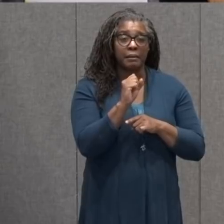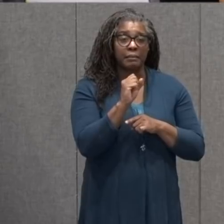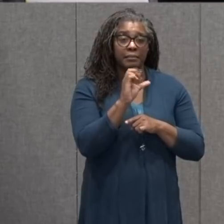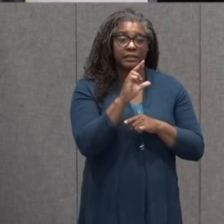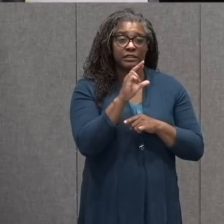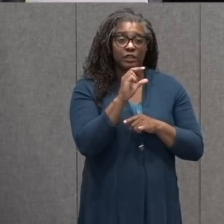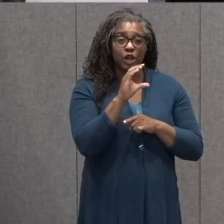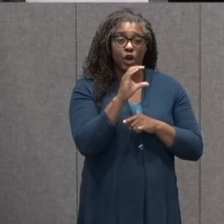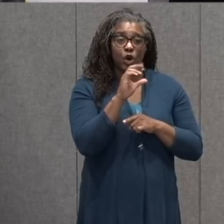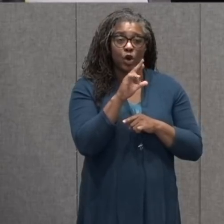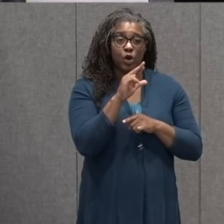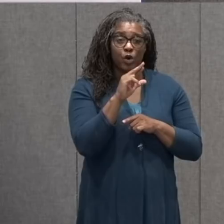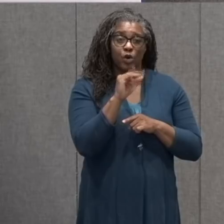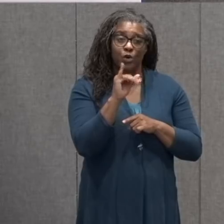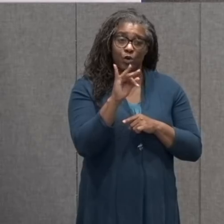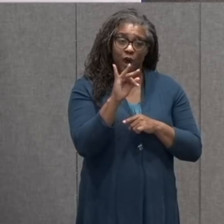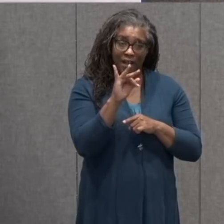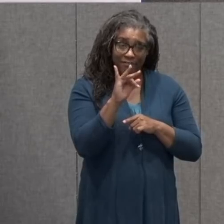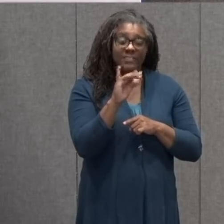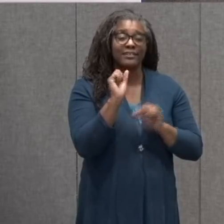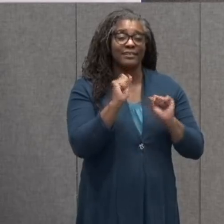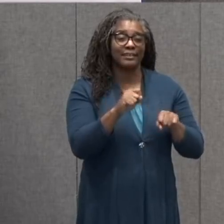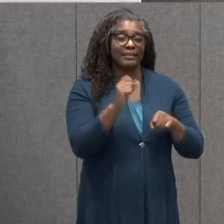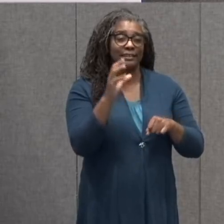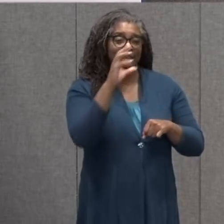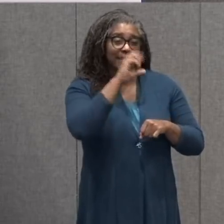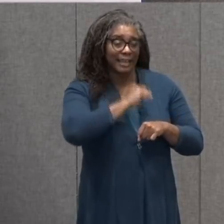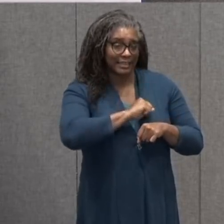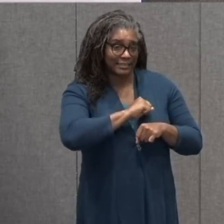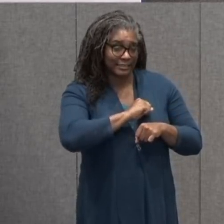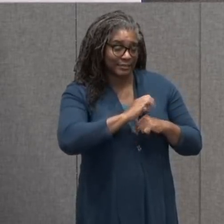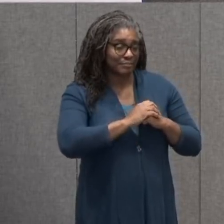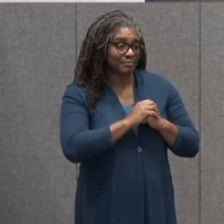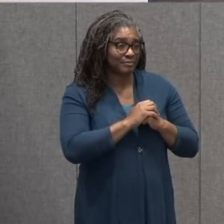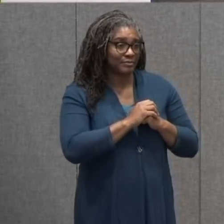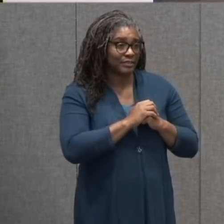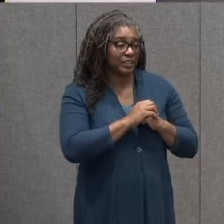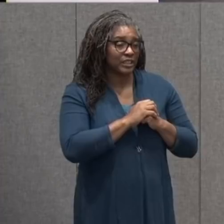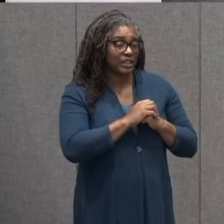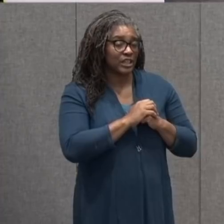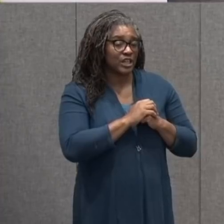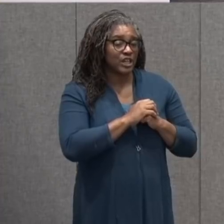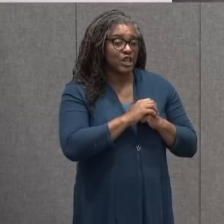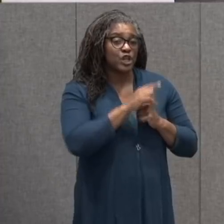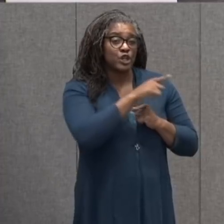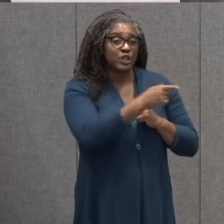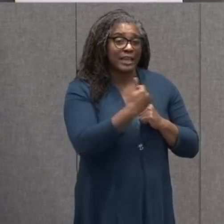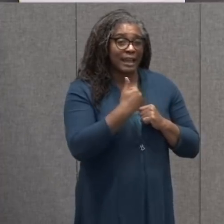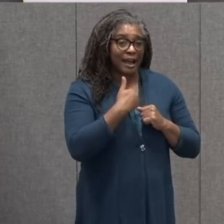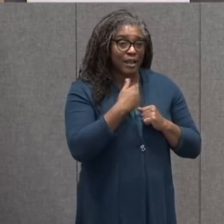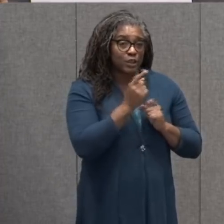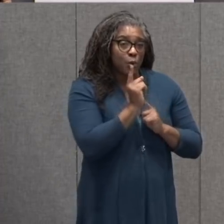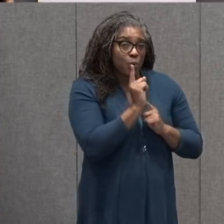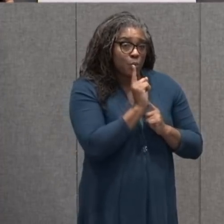But she's gonna try her best to guess it. - I hope I can guess it. She has one minute to guess that word.